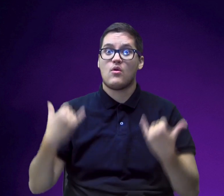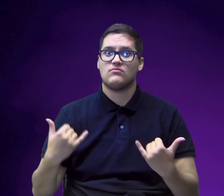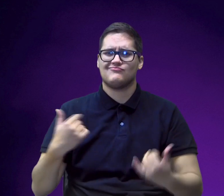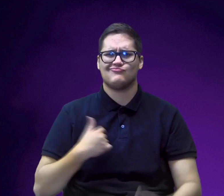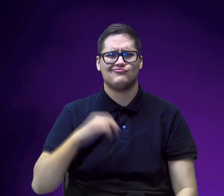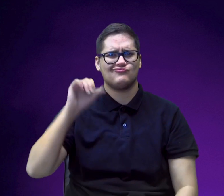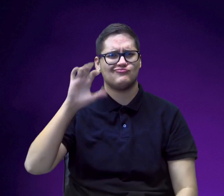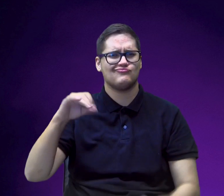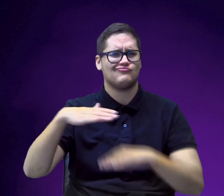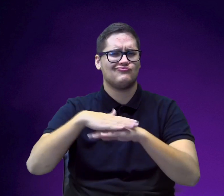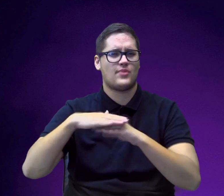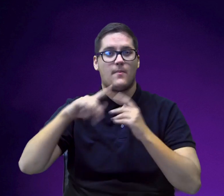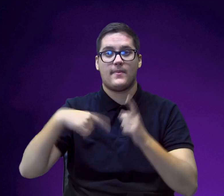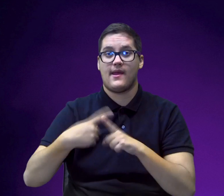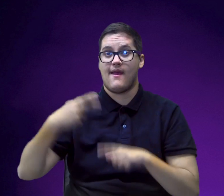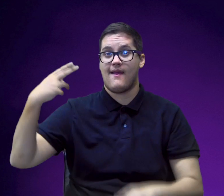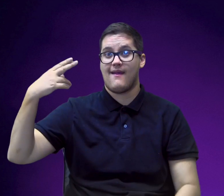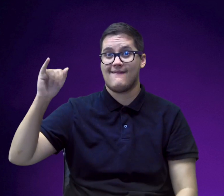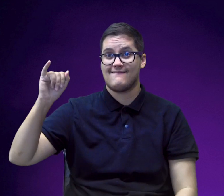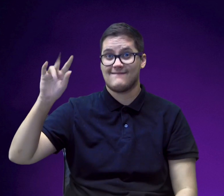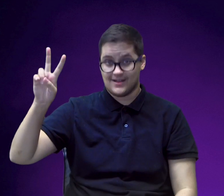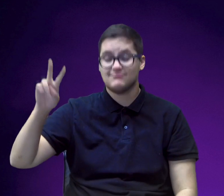Now, I will discuss the basics of HIV and AIDS.